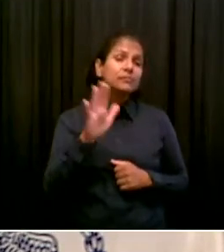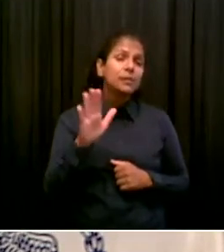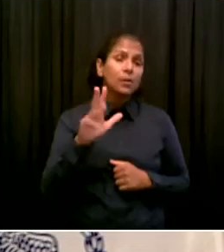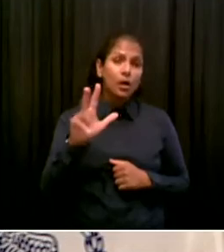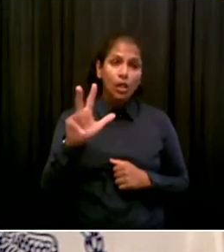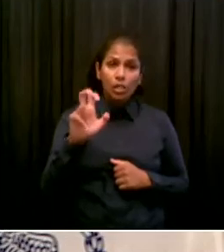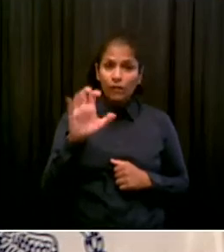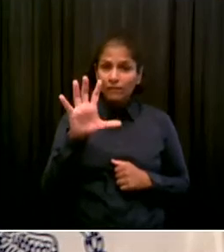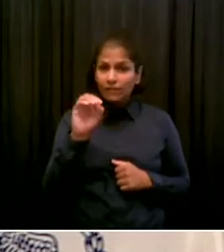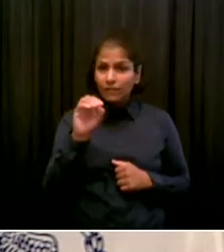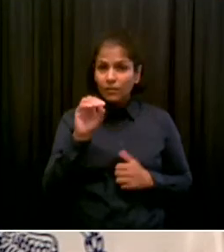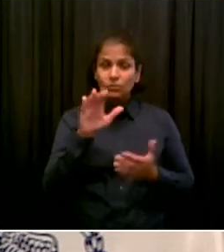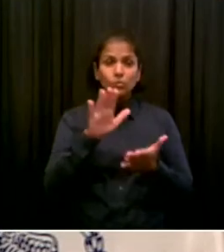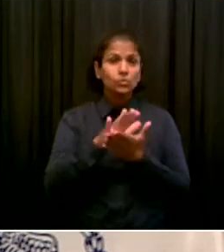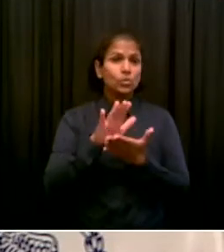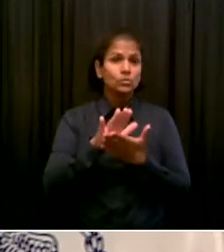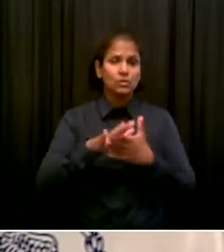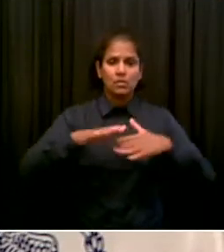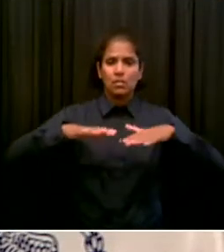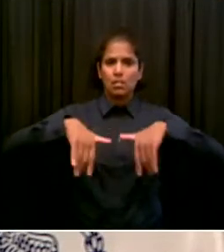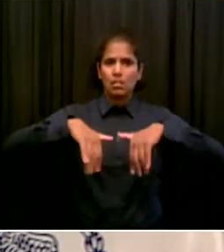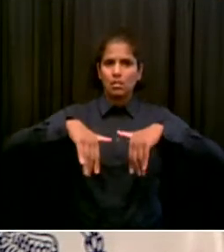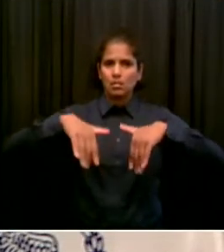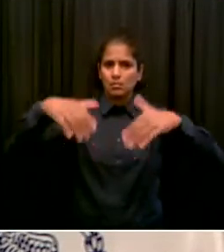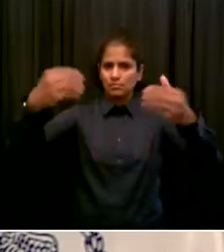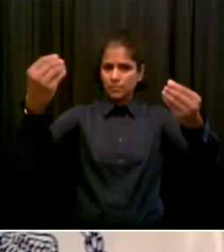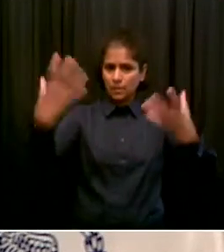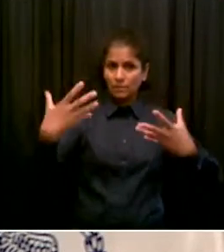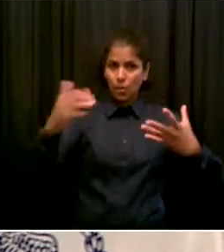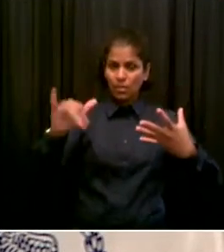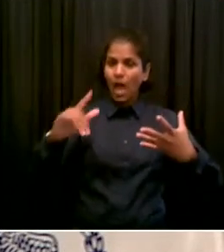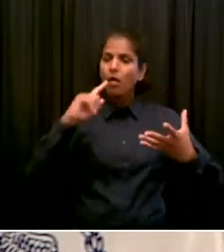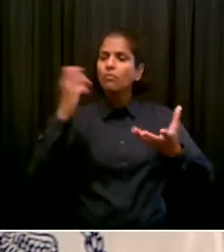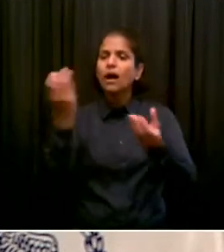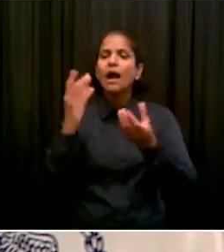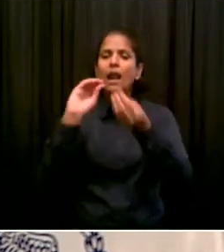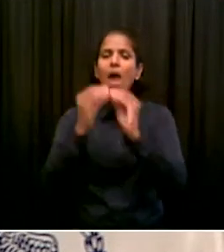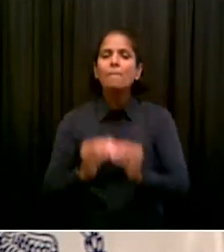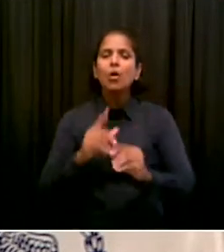I THINK THAT ACCURATELY COVERS EXACTLY WHERE WE ARE. AHEAD, HENRY.